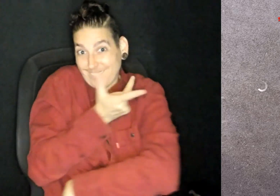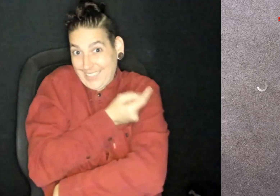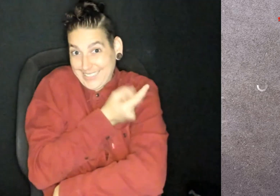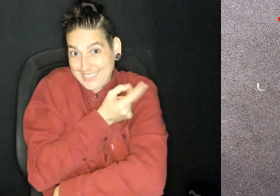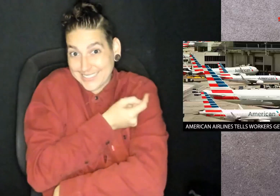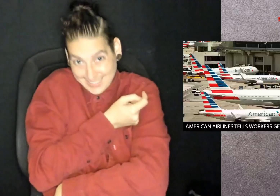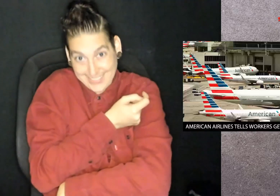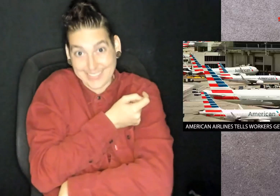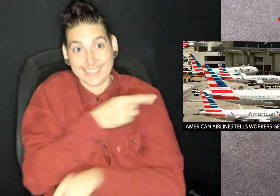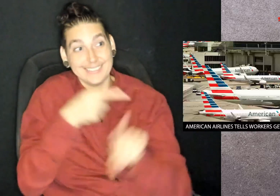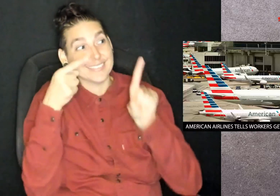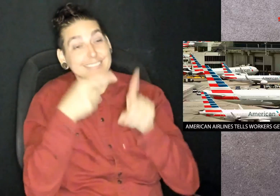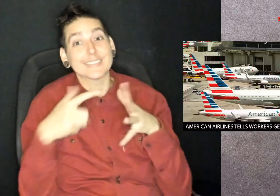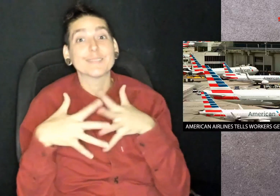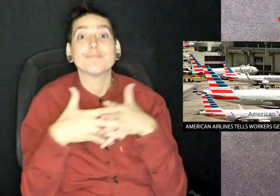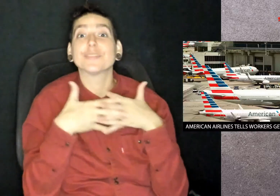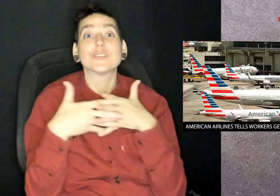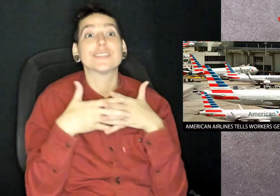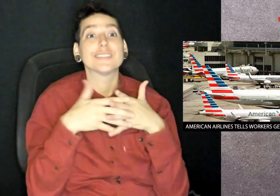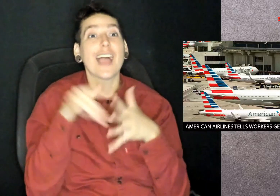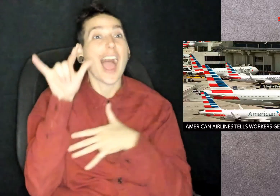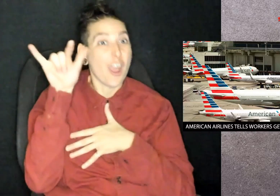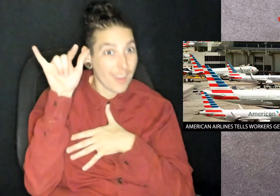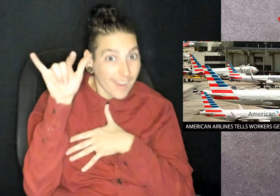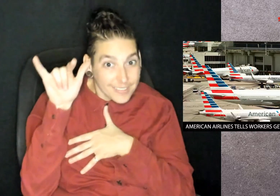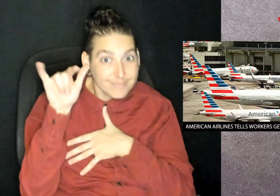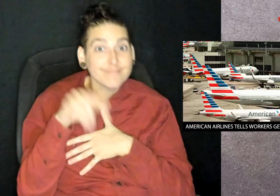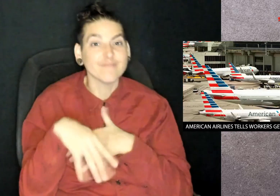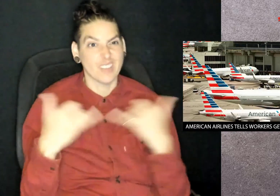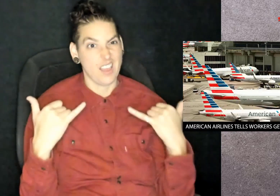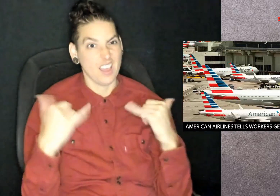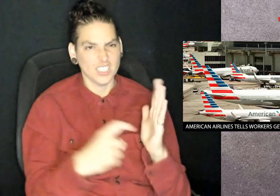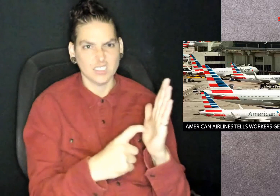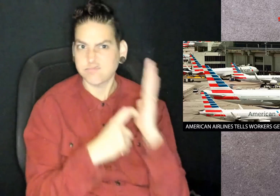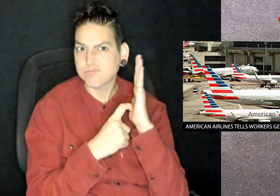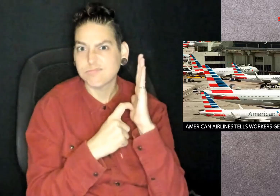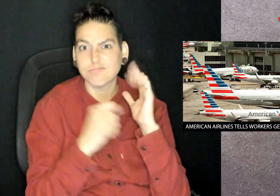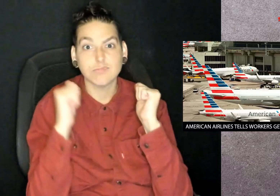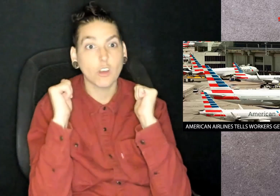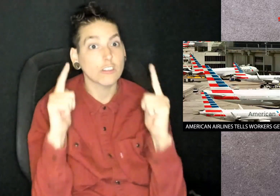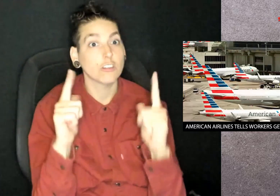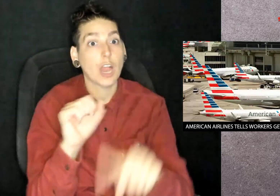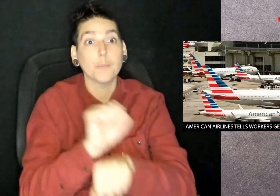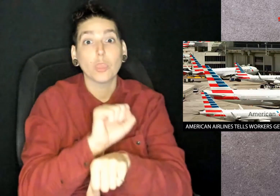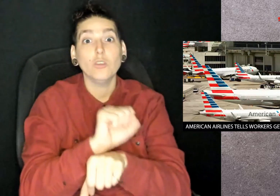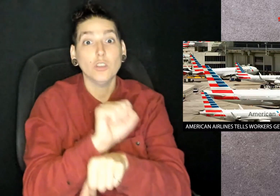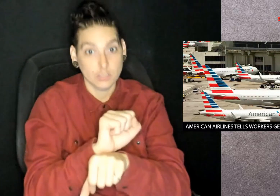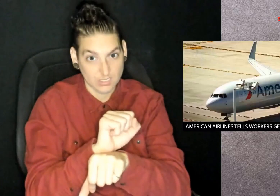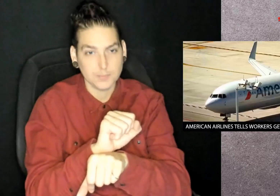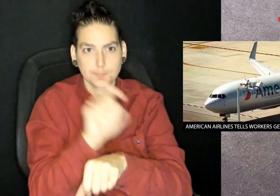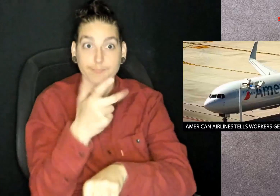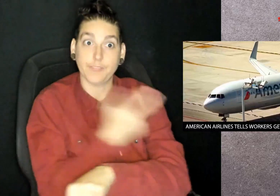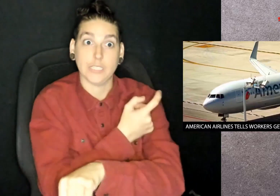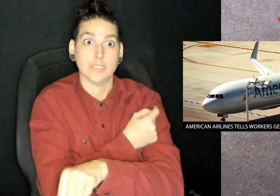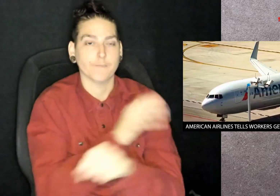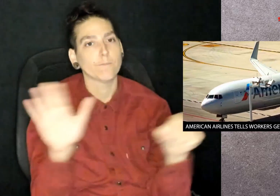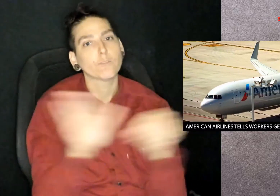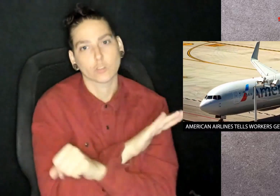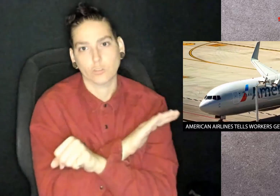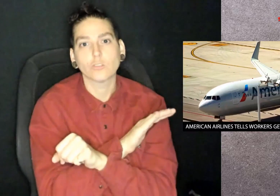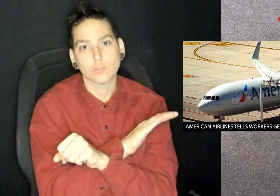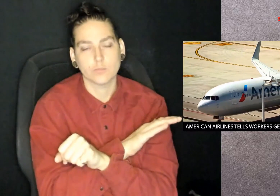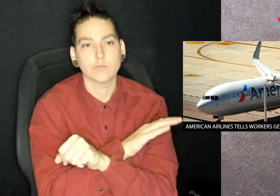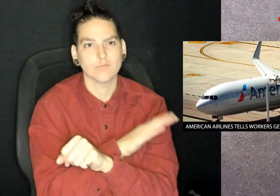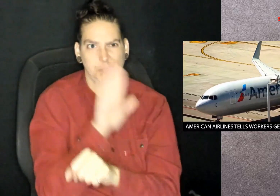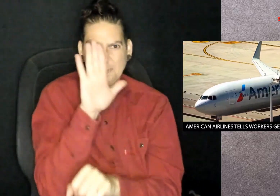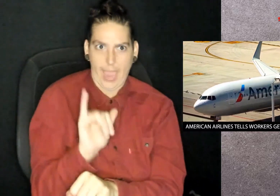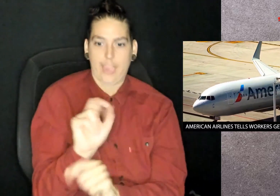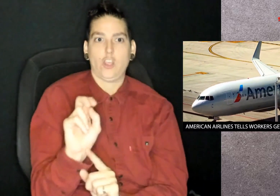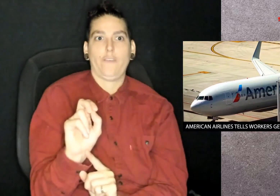speaking of vaccines American Airlines is now mandating that all of its employees be fully